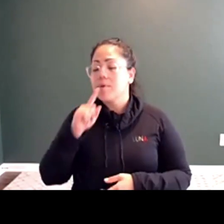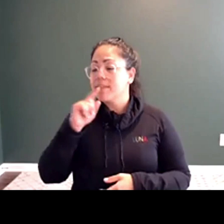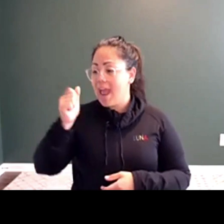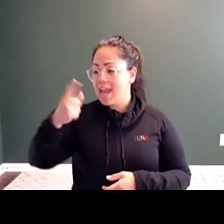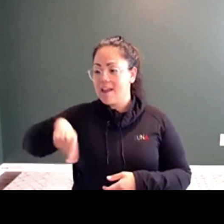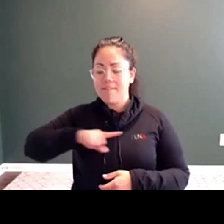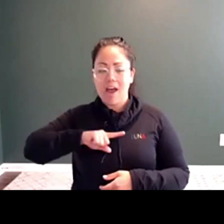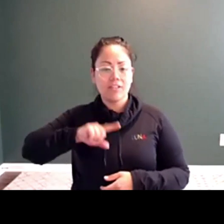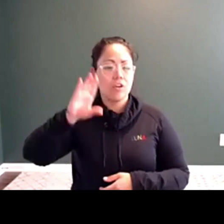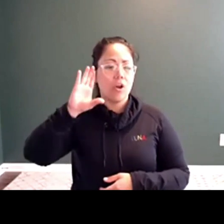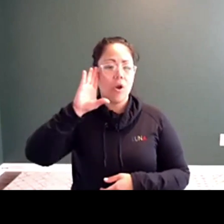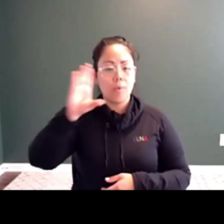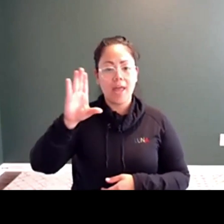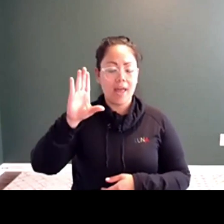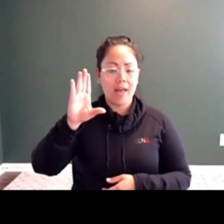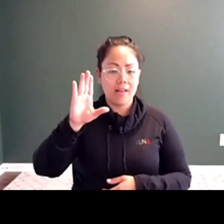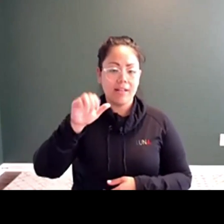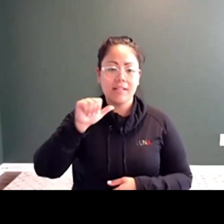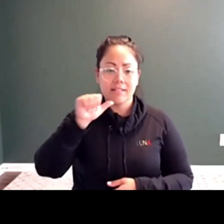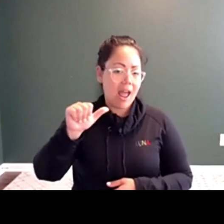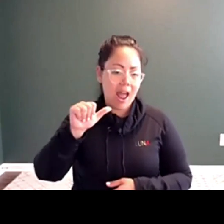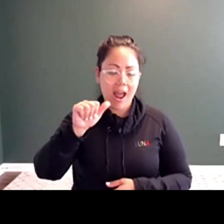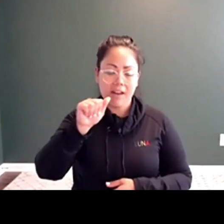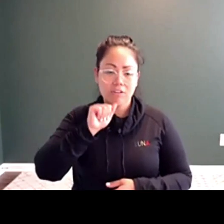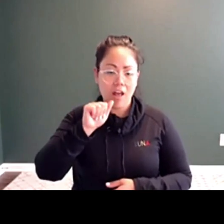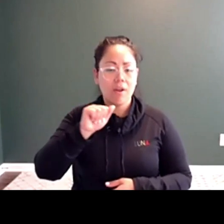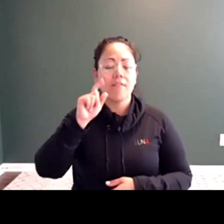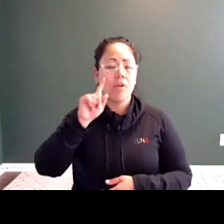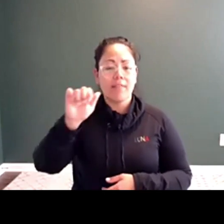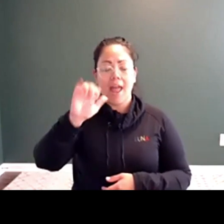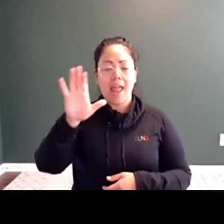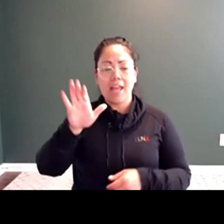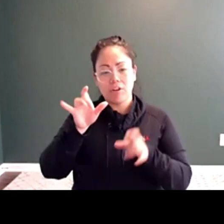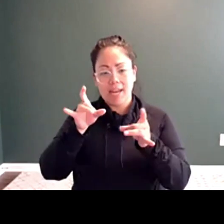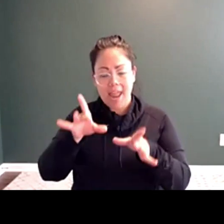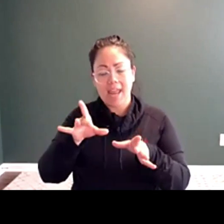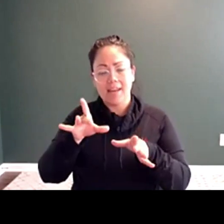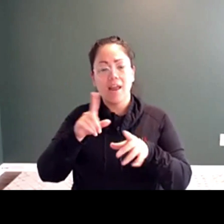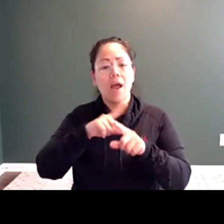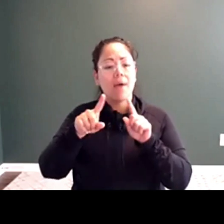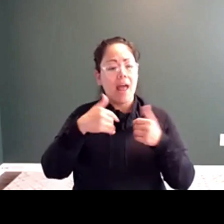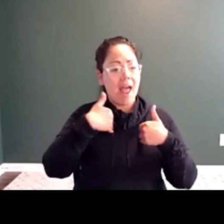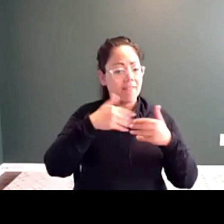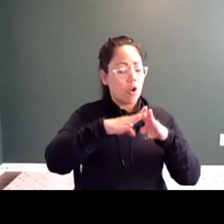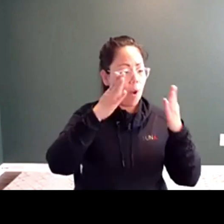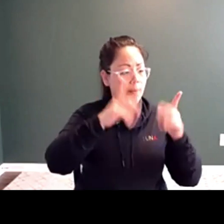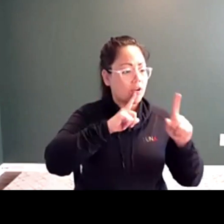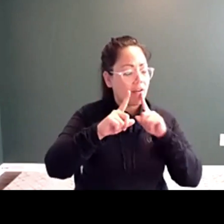to stop the Asian hate that's happening unfortunately, but being able to have conversations and having people feel supported